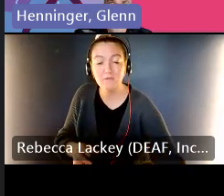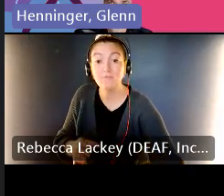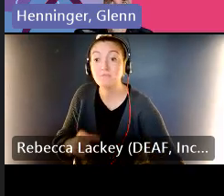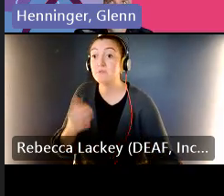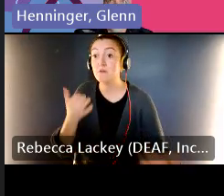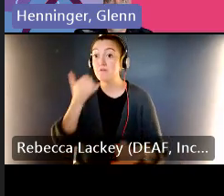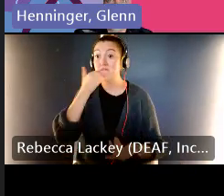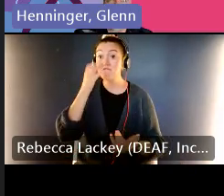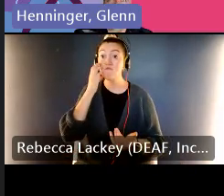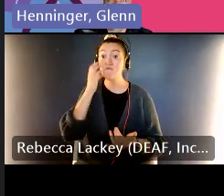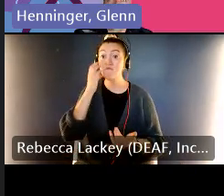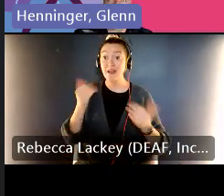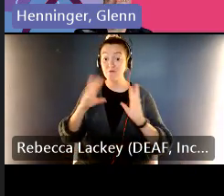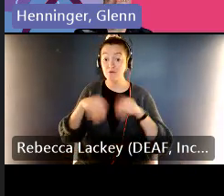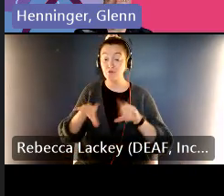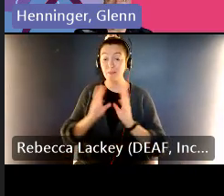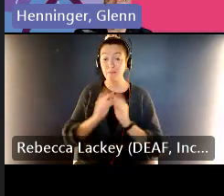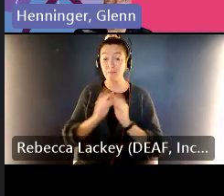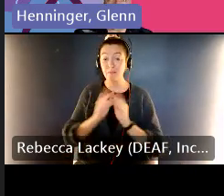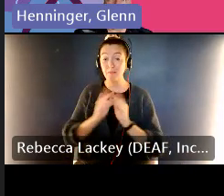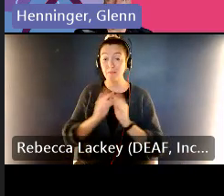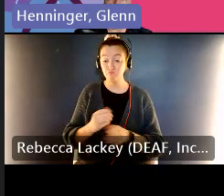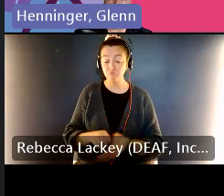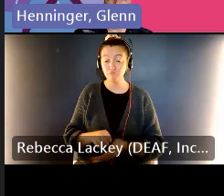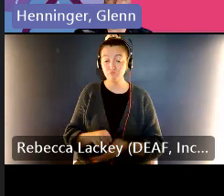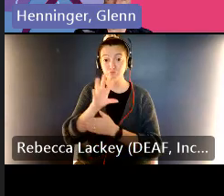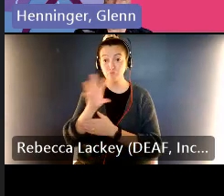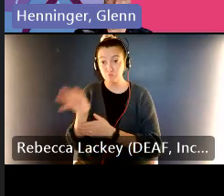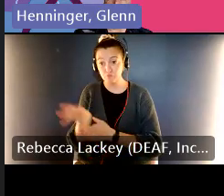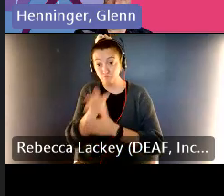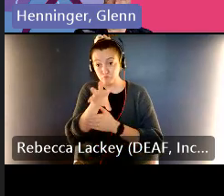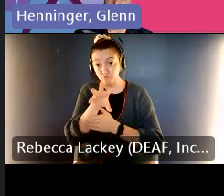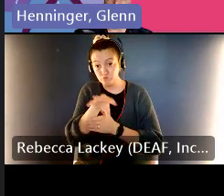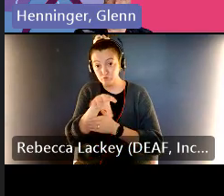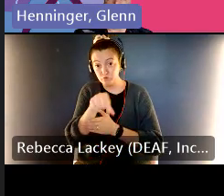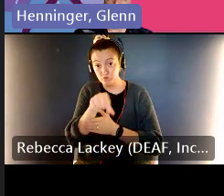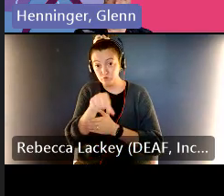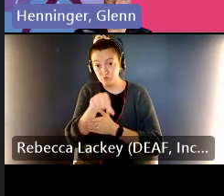you can just open up your camera and and hover over this QR code and it'll open the survey.